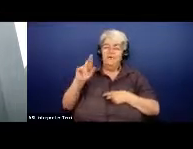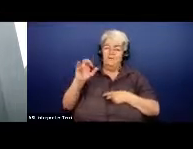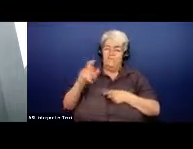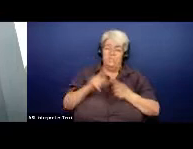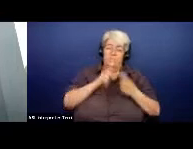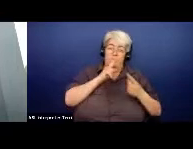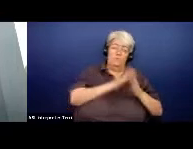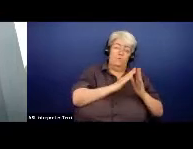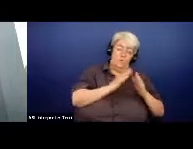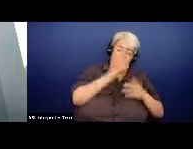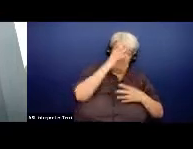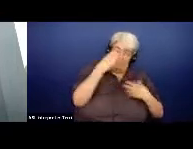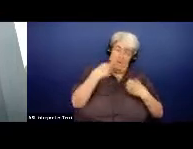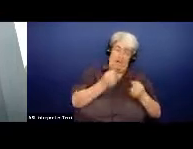agency that set up release planning